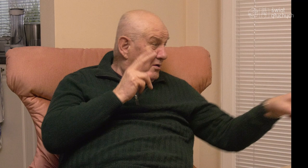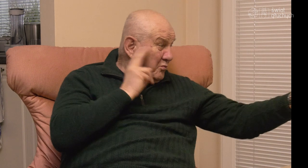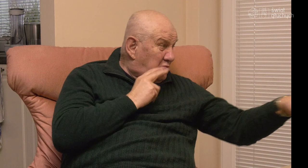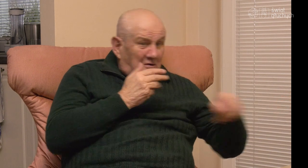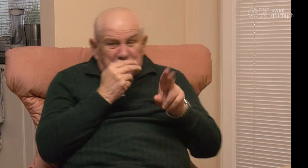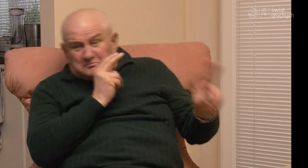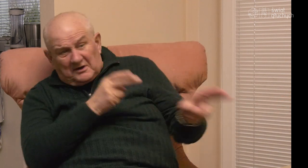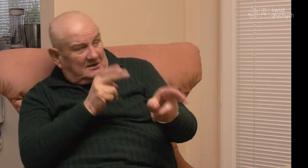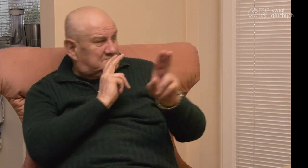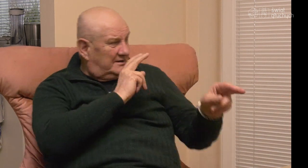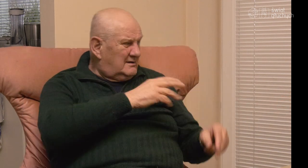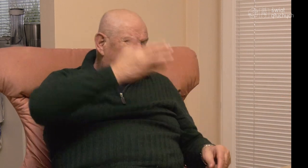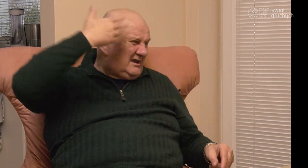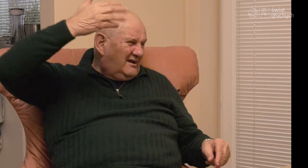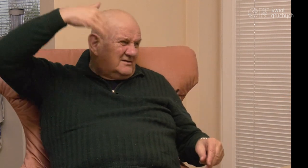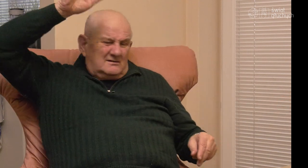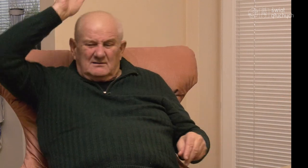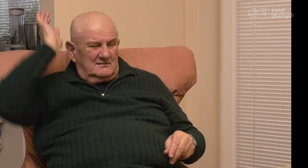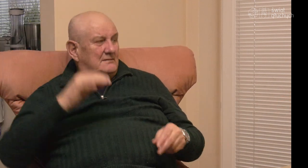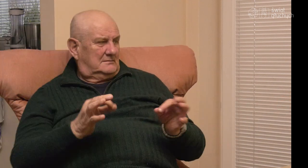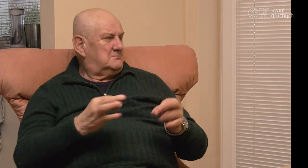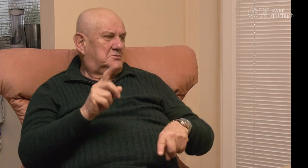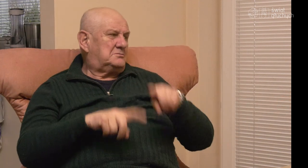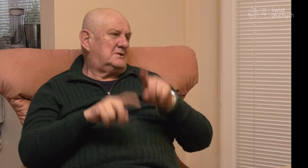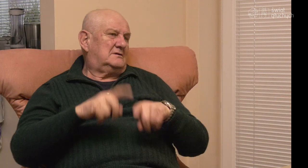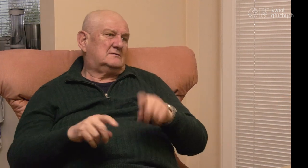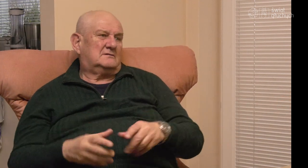Deaf people used to be laughed at, and today it's a complete norm.